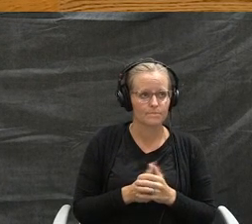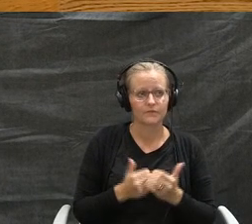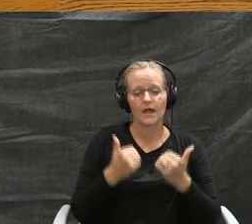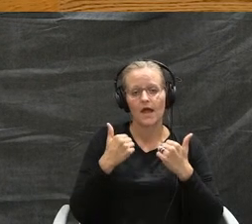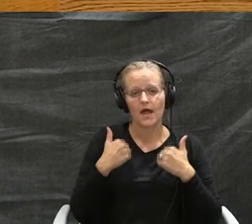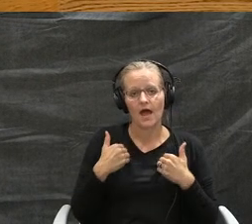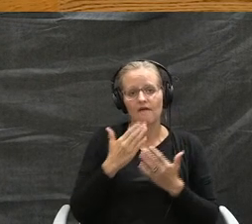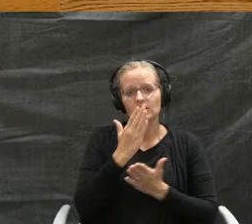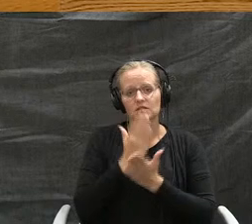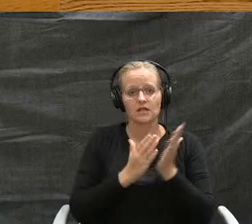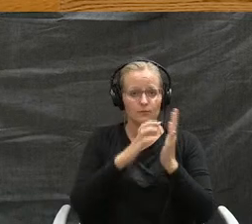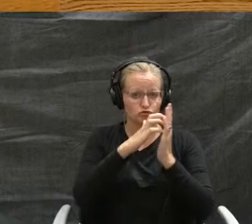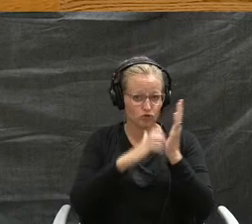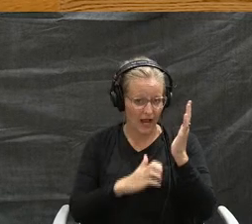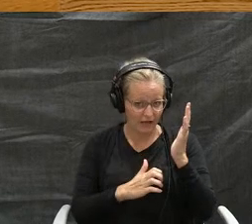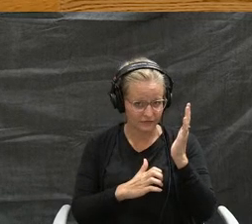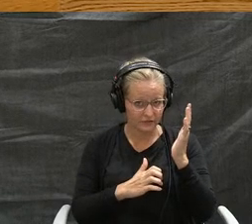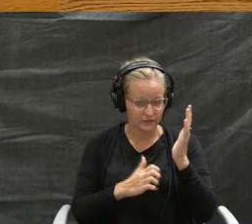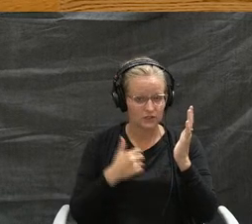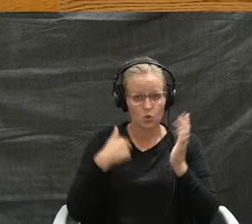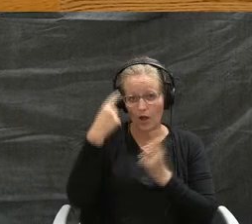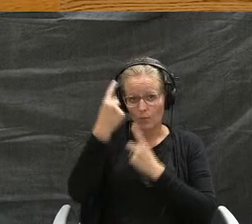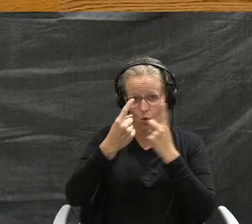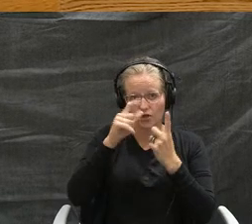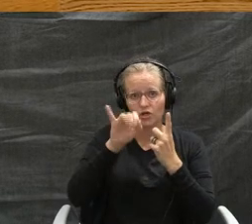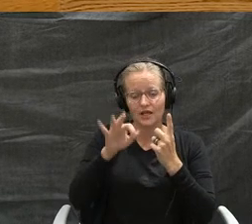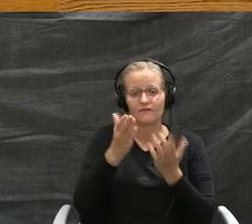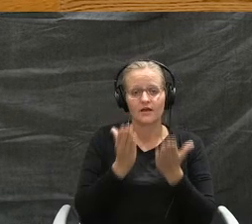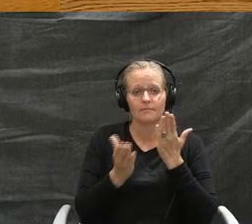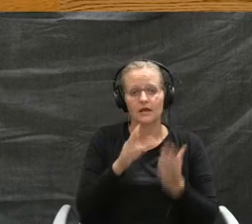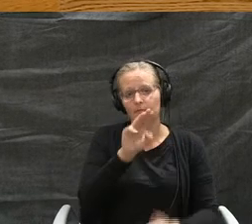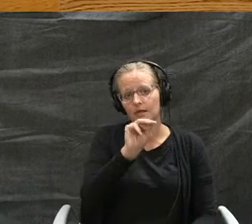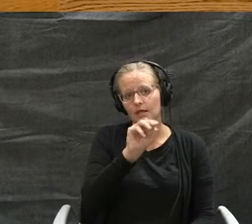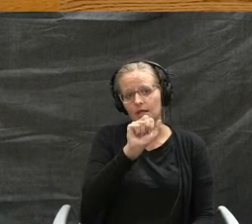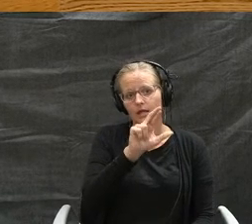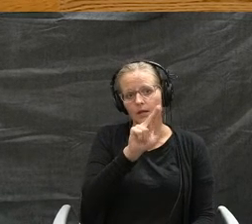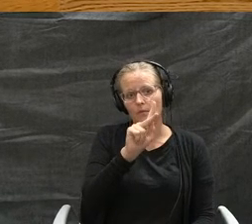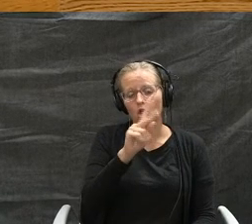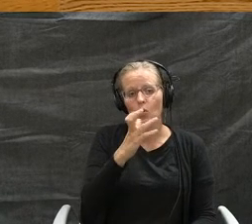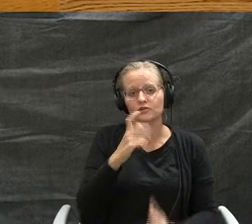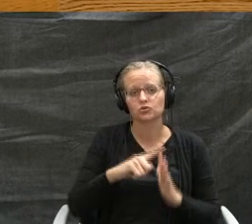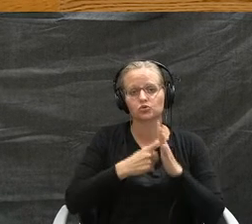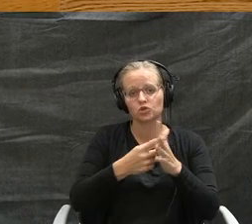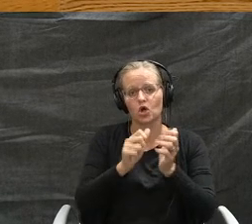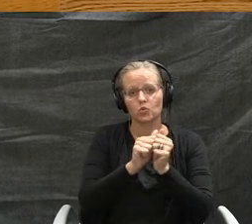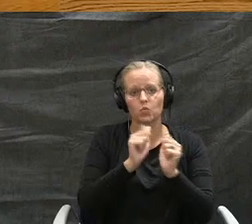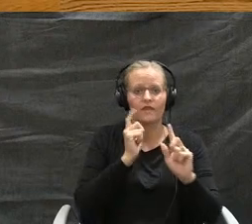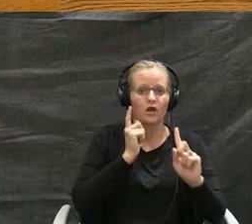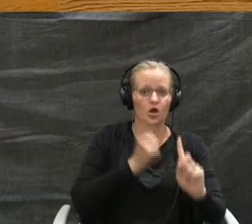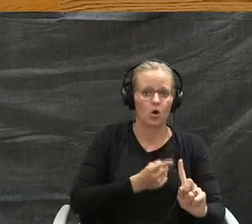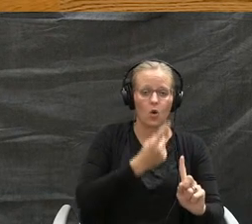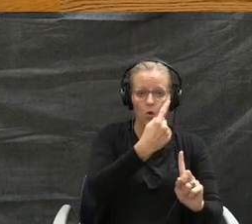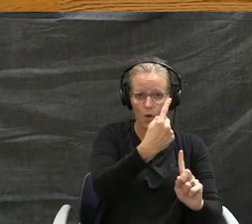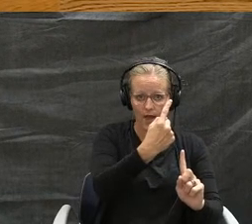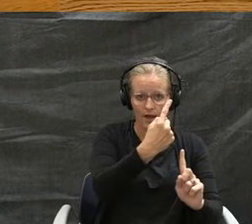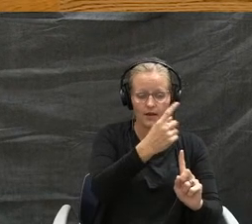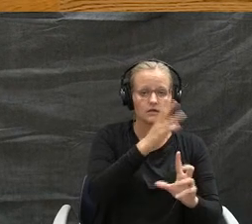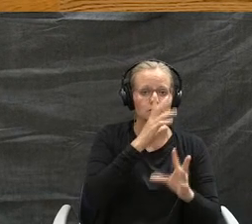maybe Mark Ambrosian you could start out with gold one. I'm talking about a student well being a little bit about why we